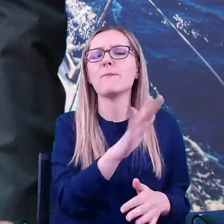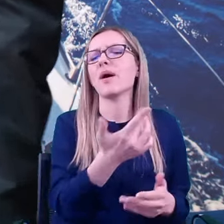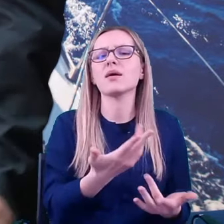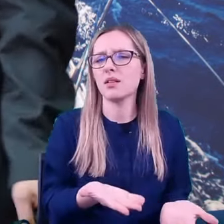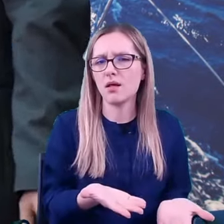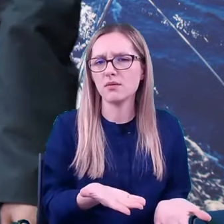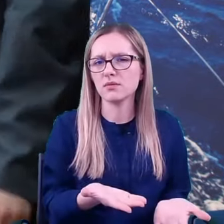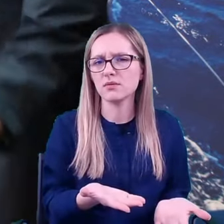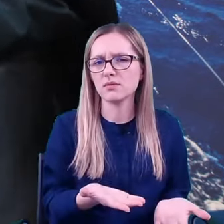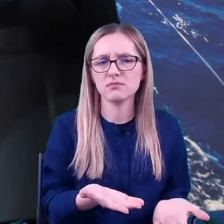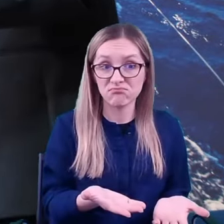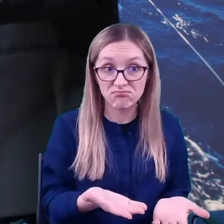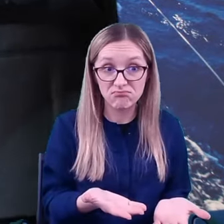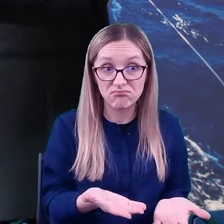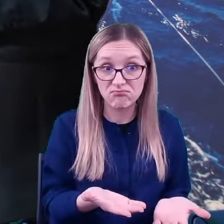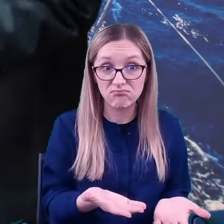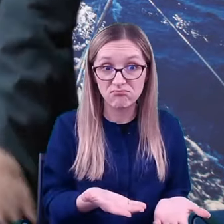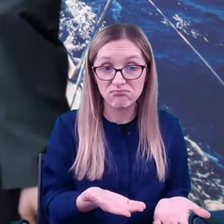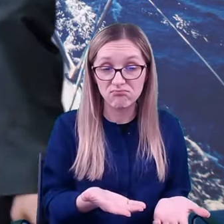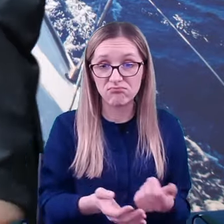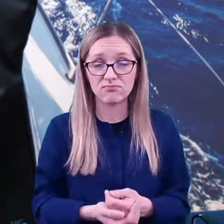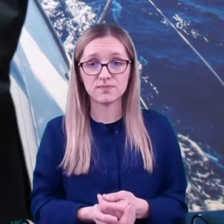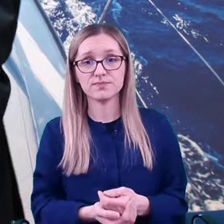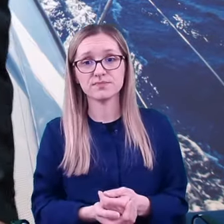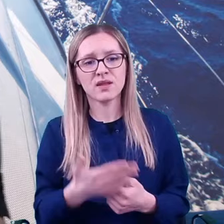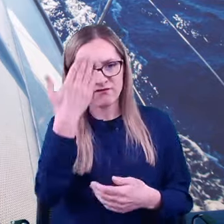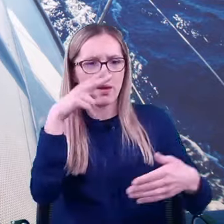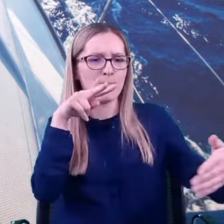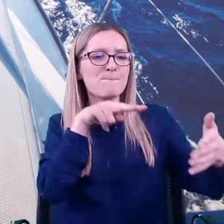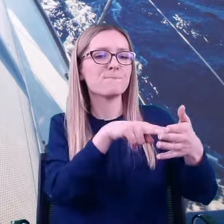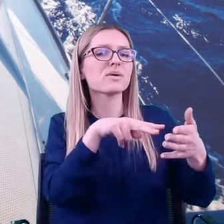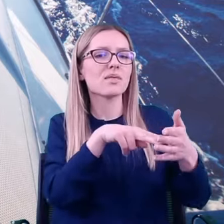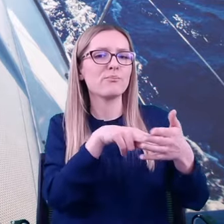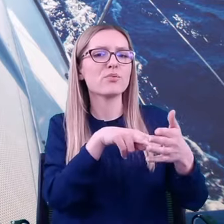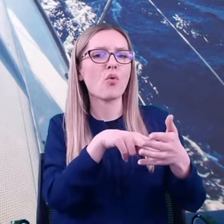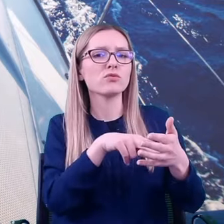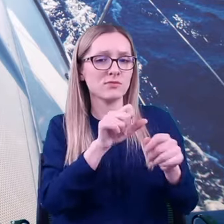OK. You have a 220V outlet for a reason.